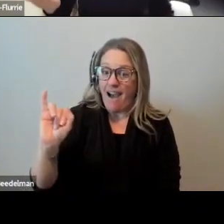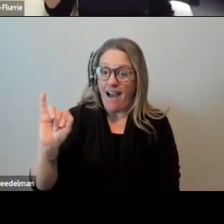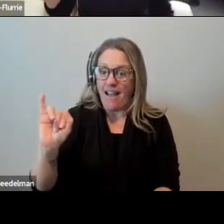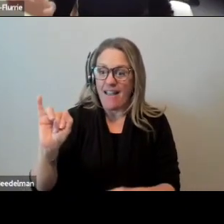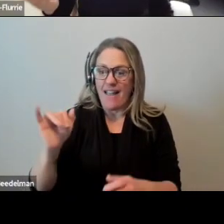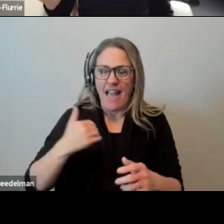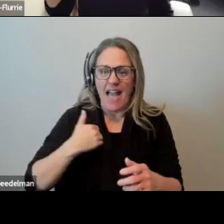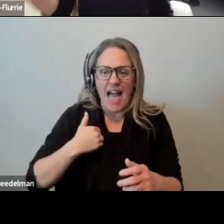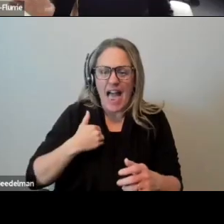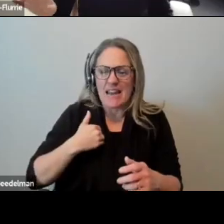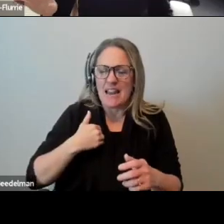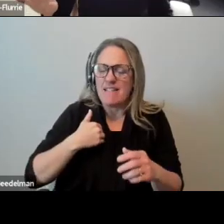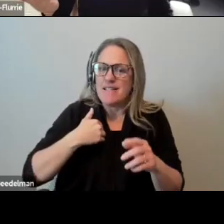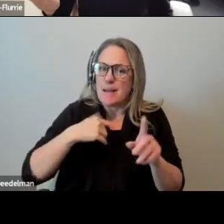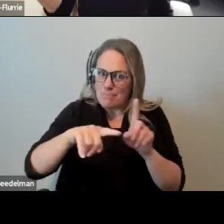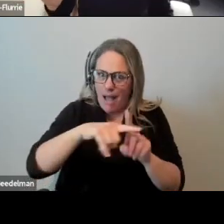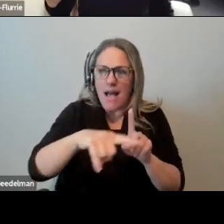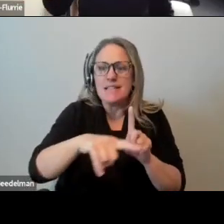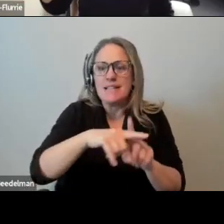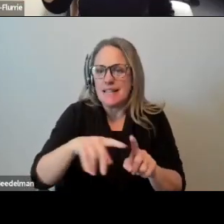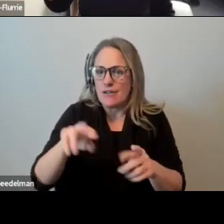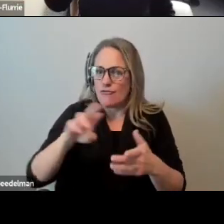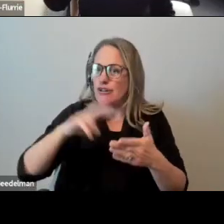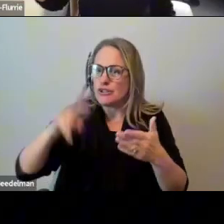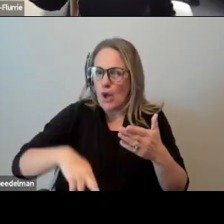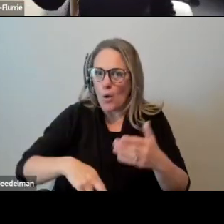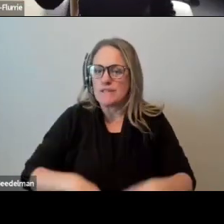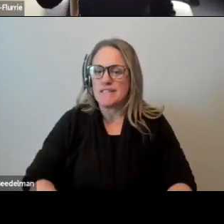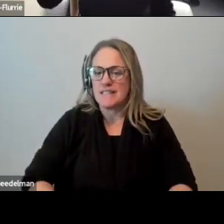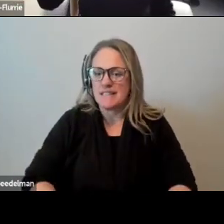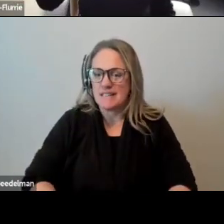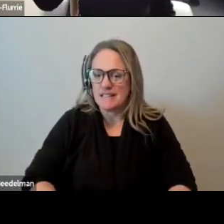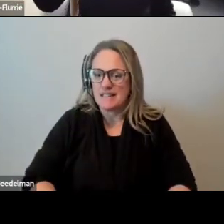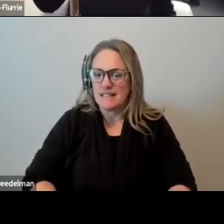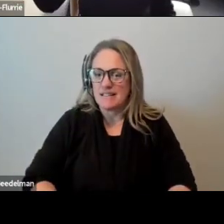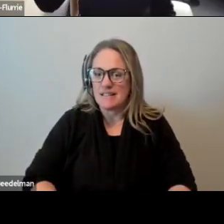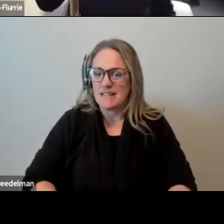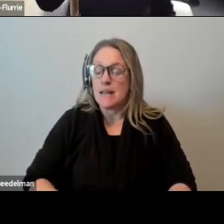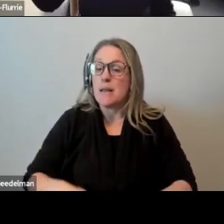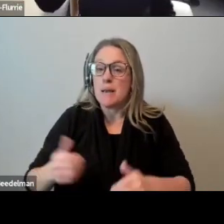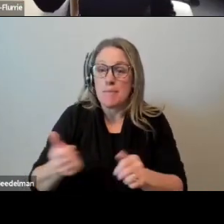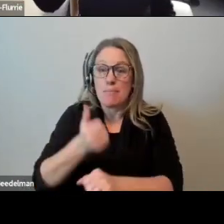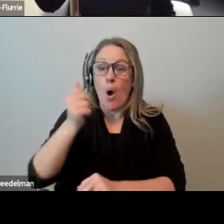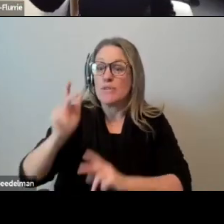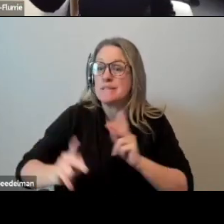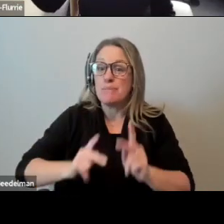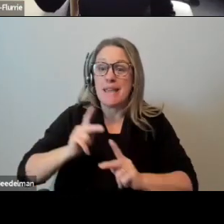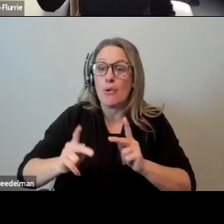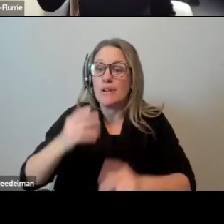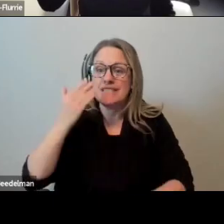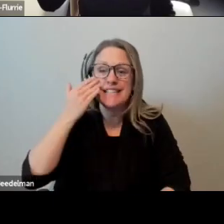very positive results. But, majority of folks were not aware of the advancements